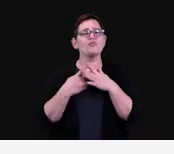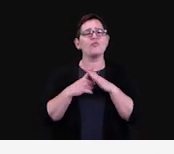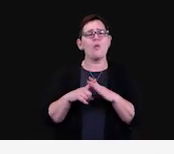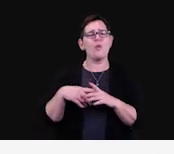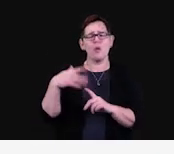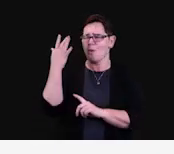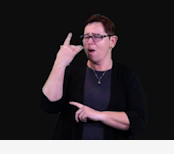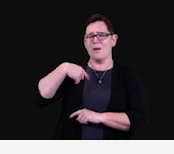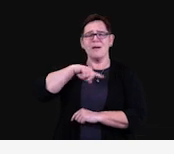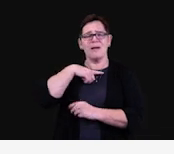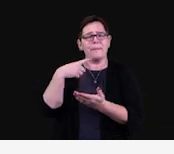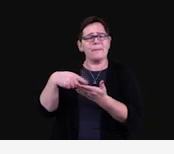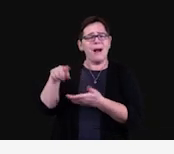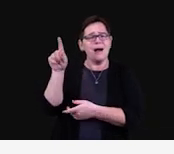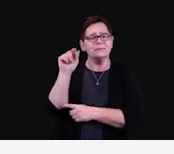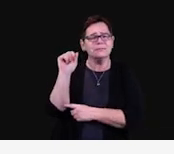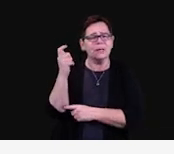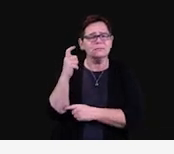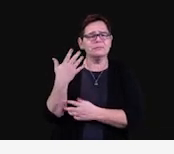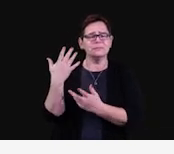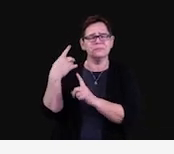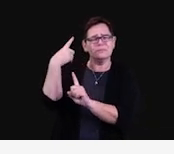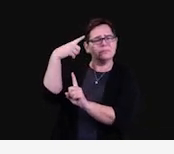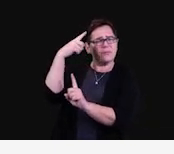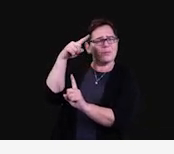Let’s start with why we pay taxes and what they’re for.